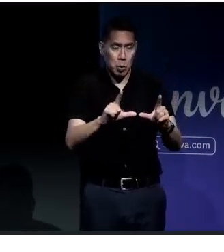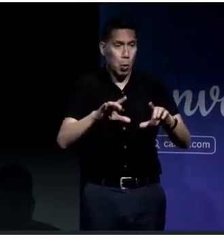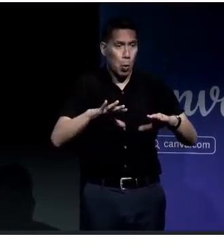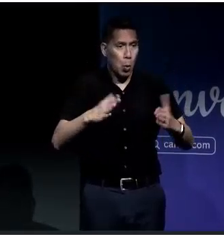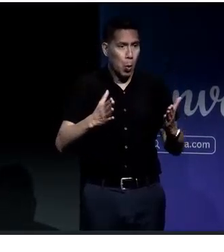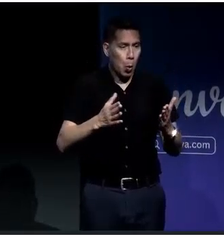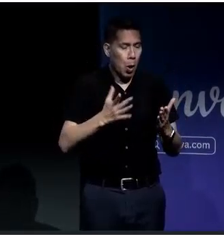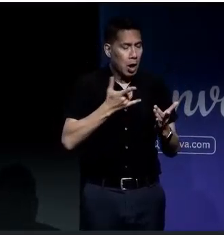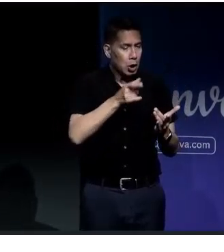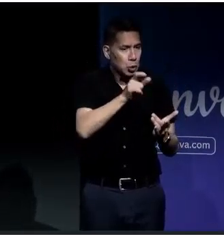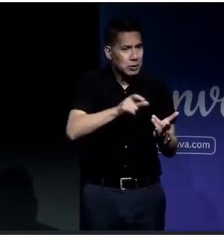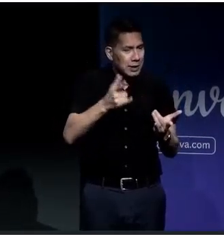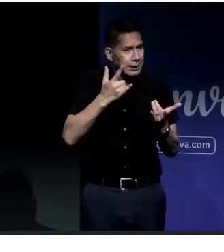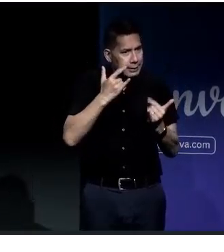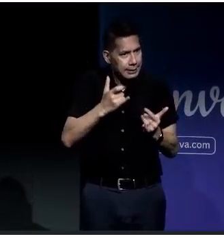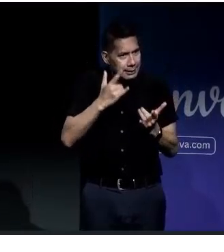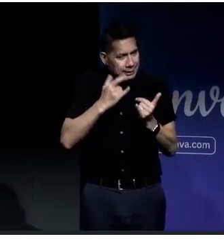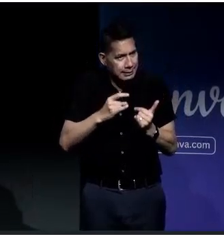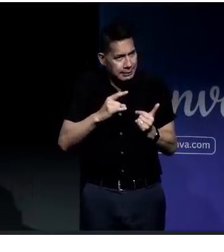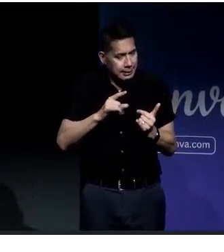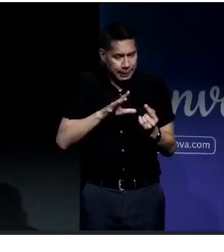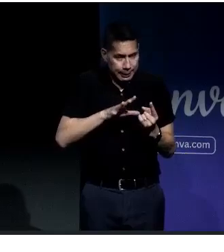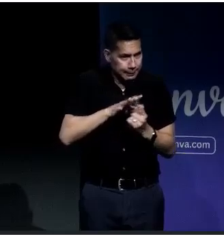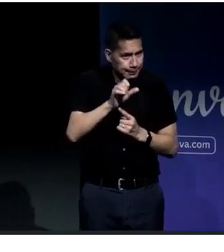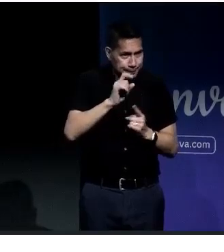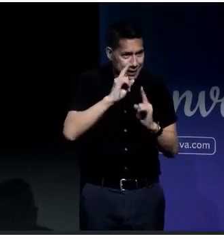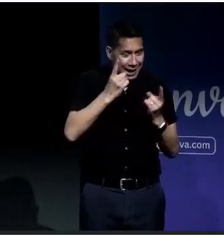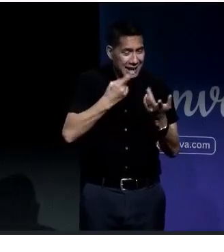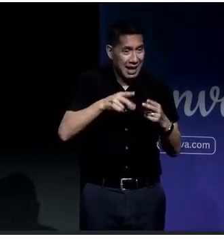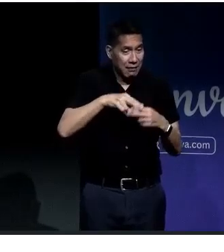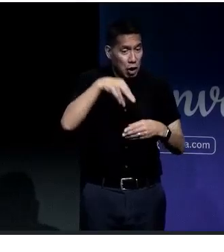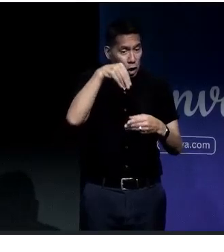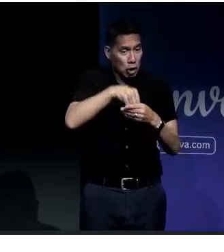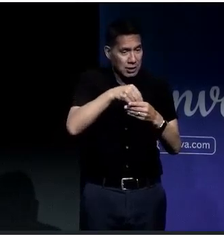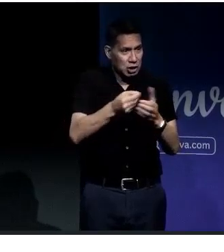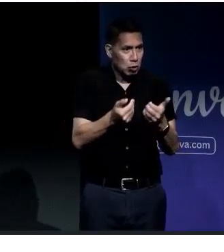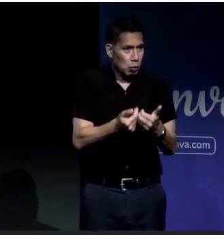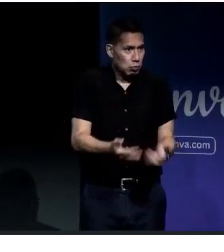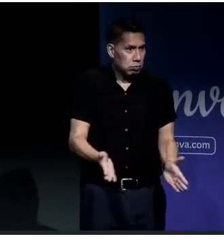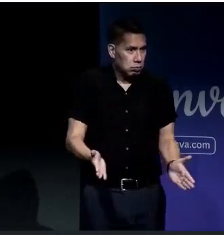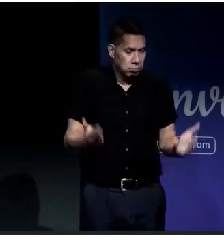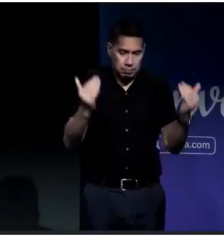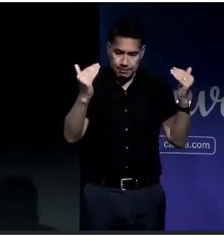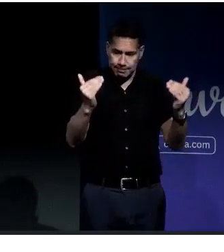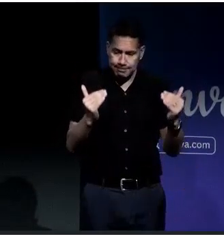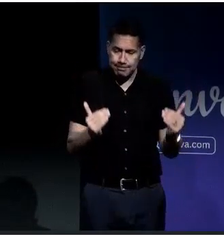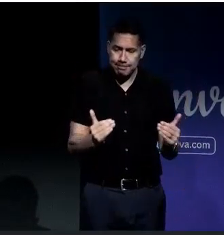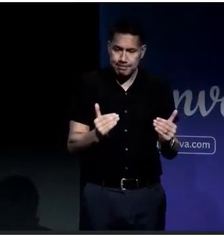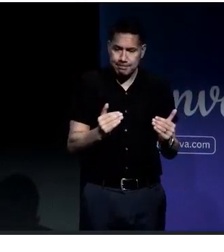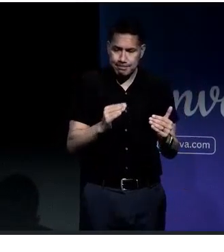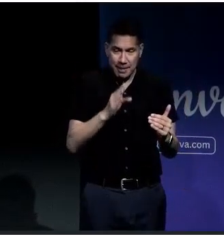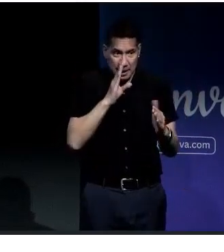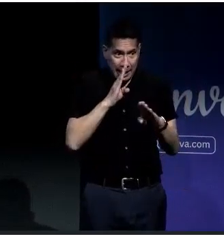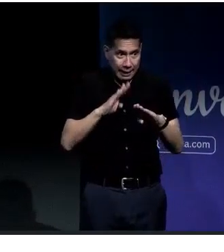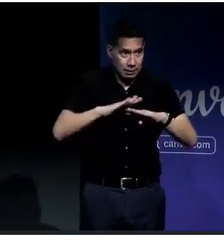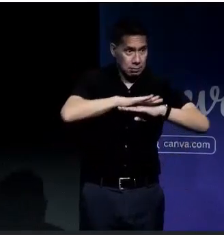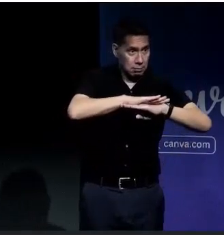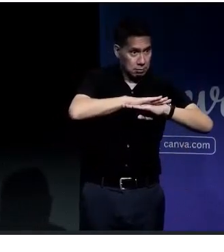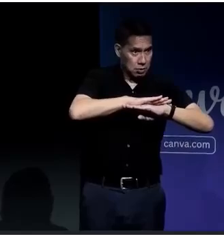settings, it can't pick up any of that if there's content lost. Um, whether there is hidden content or visible content that should or shouldn't